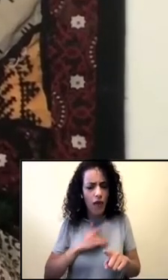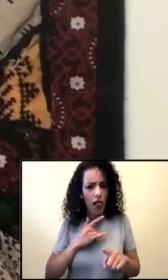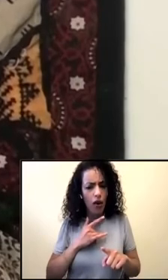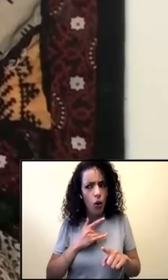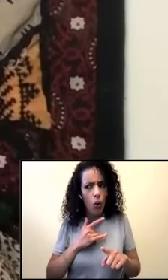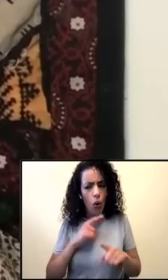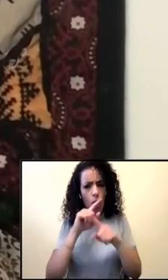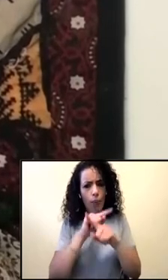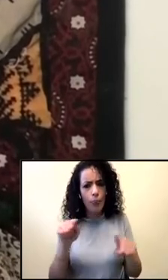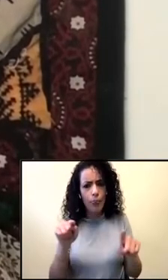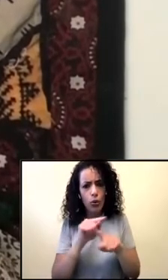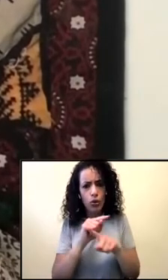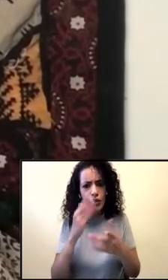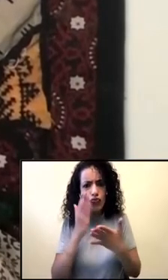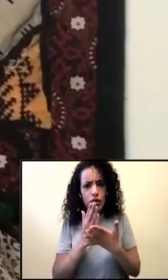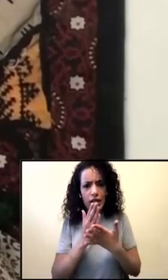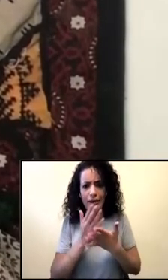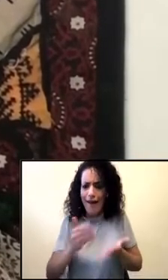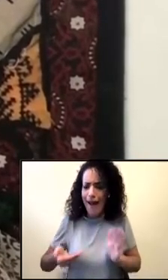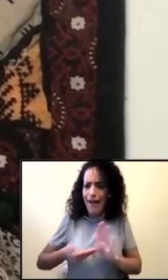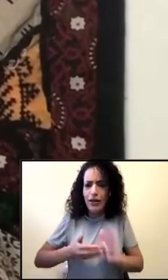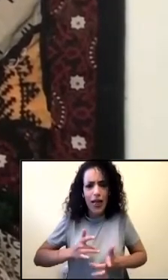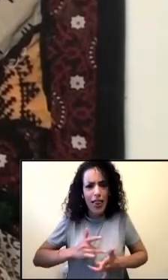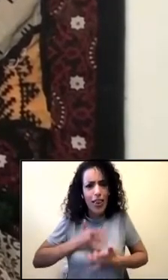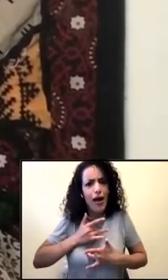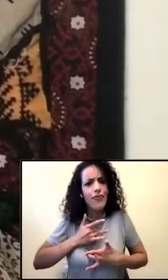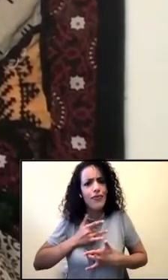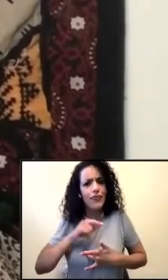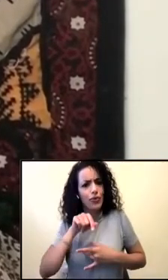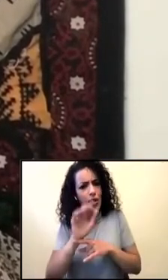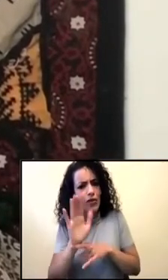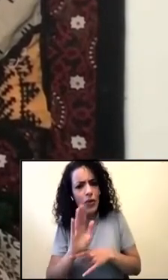brought the film to life, and added like another layer of depth of understanding of what those